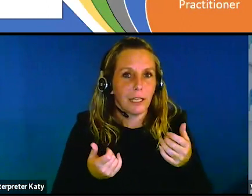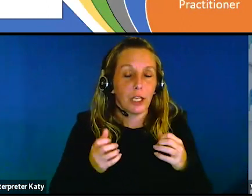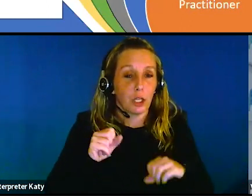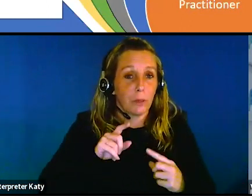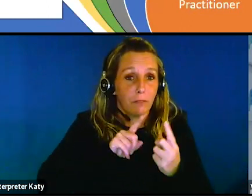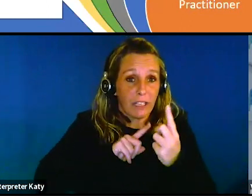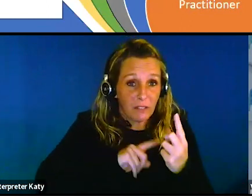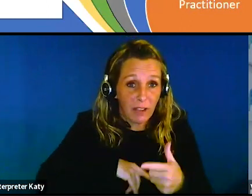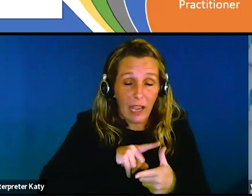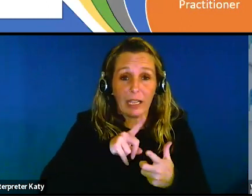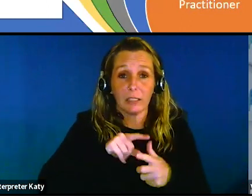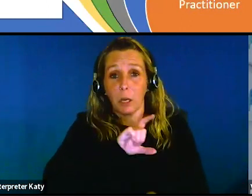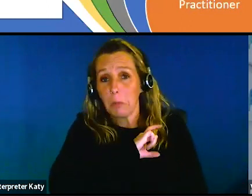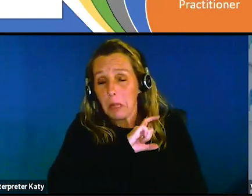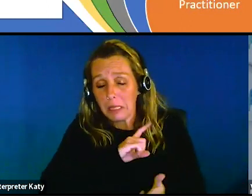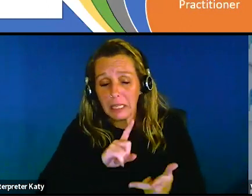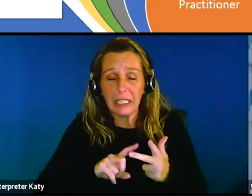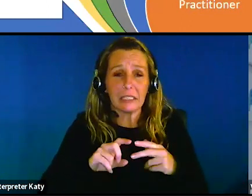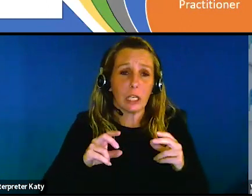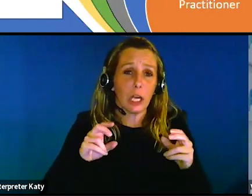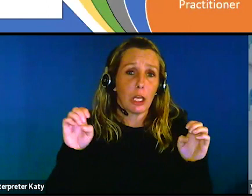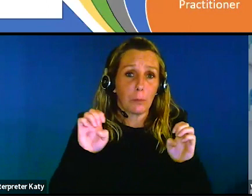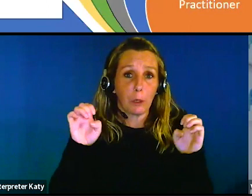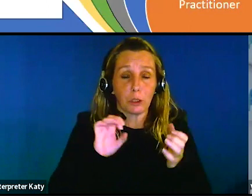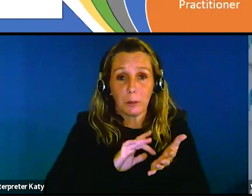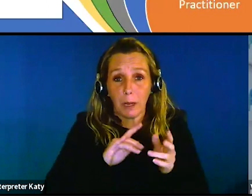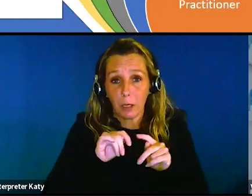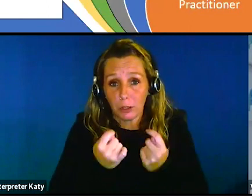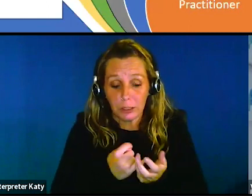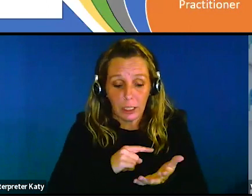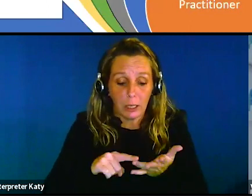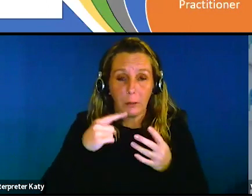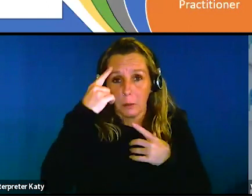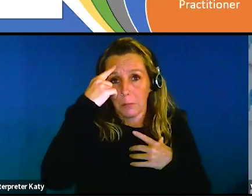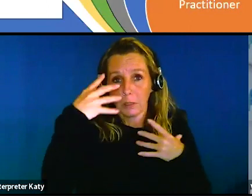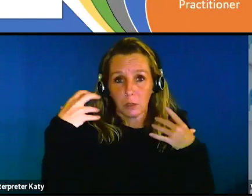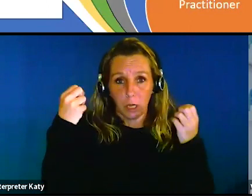it could be emergency medical team, it could be mental health practitioner. Right.